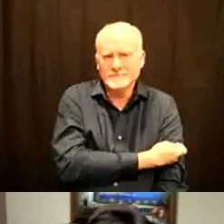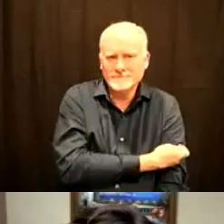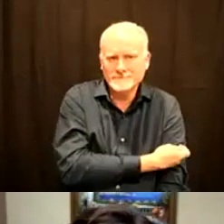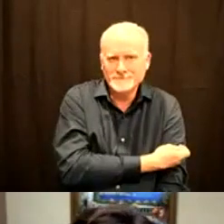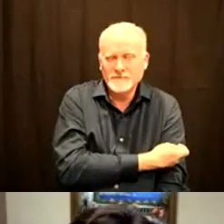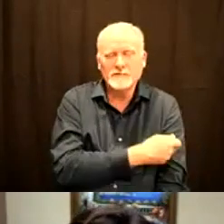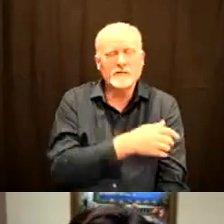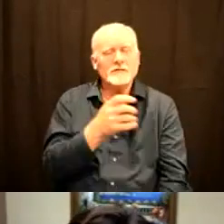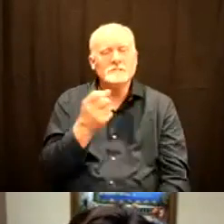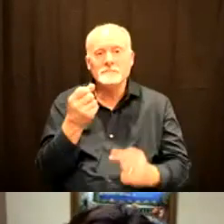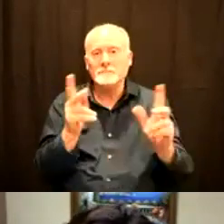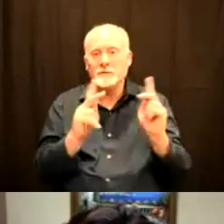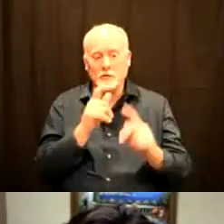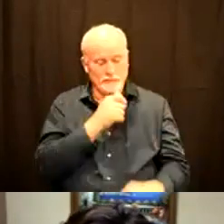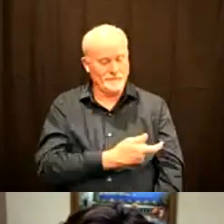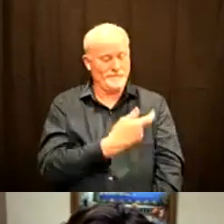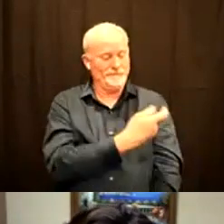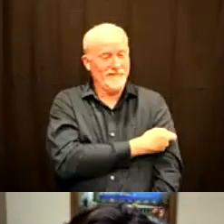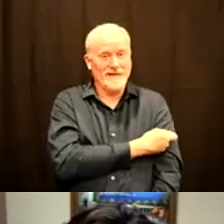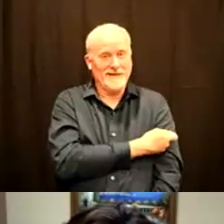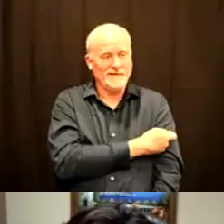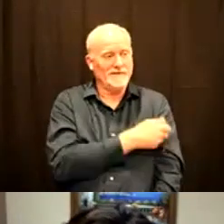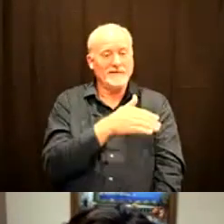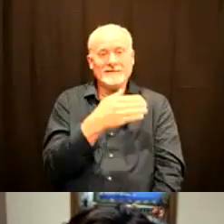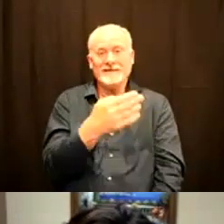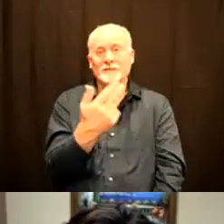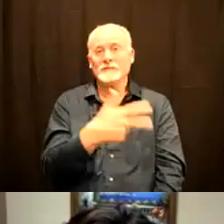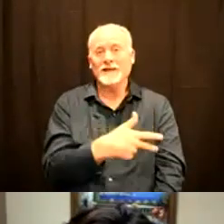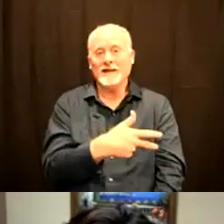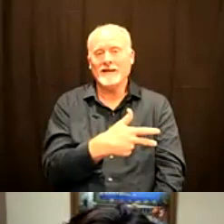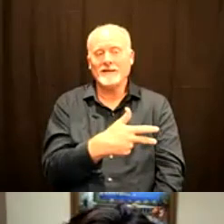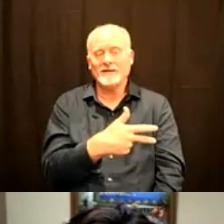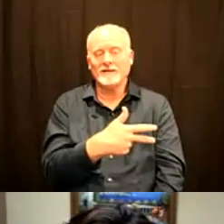of people who've gotten their vaccine and in the next three days gotten infected because